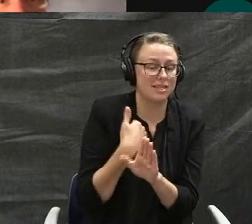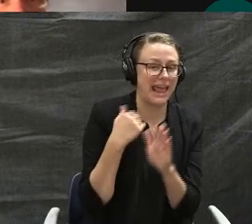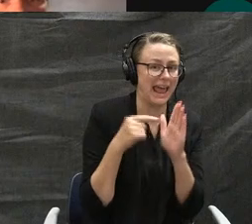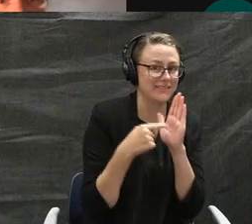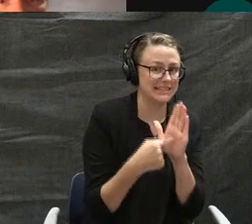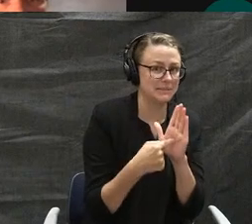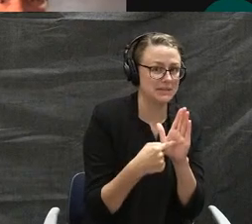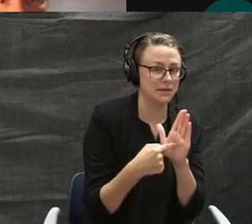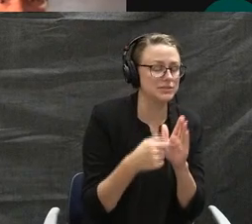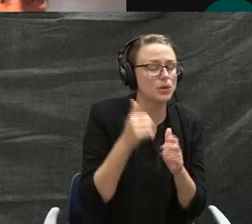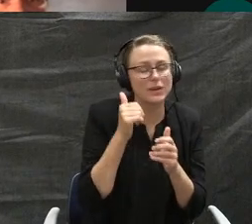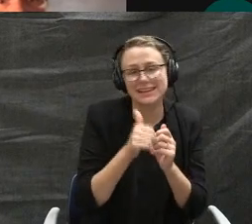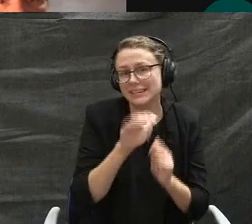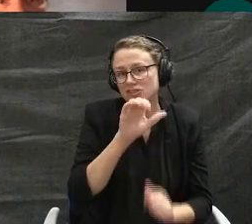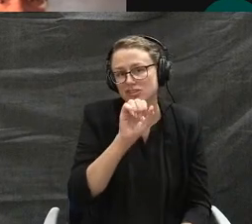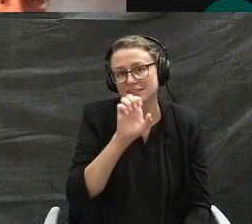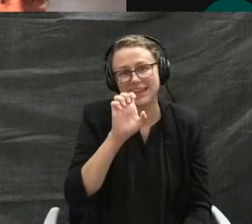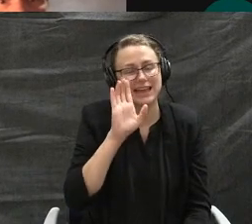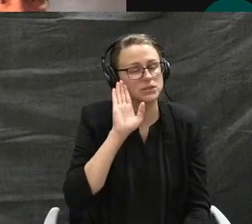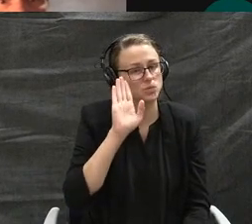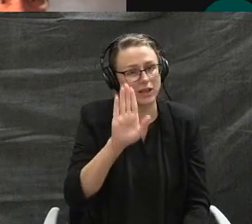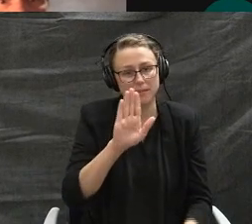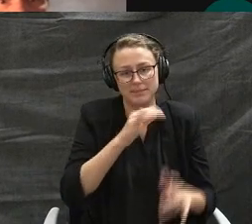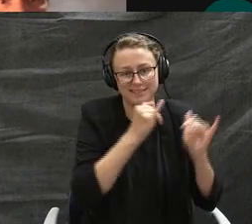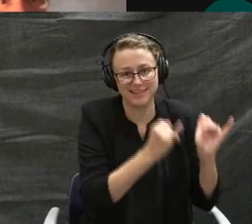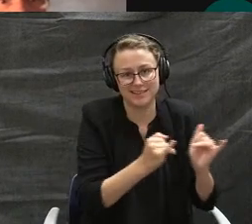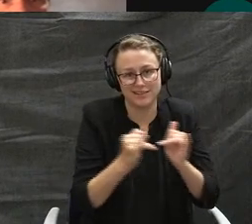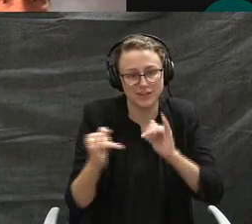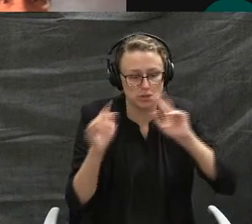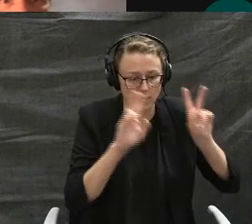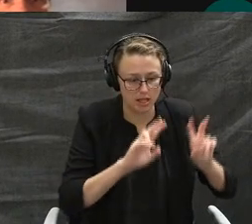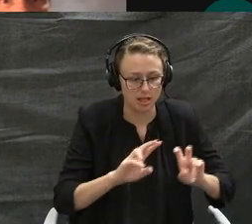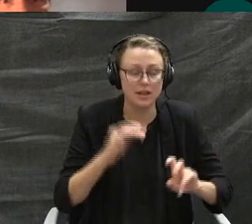be looked at on its own merits. So, for example, if somebody